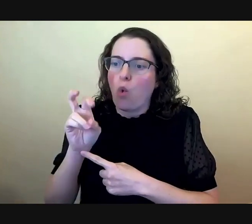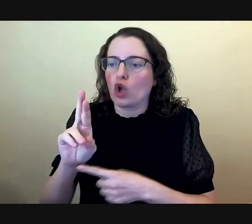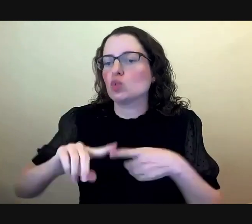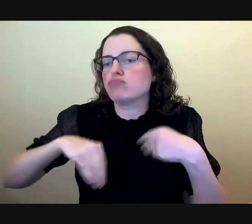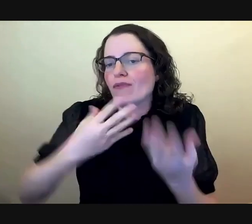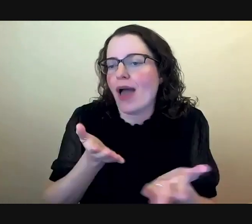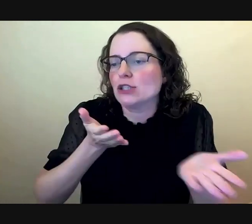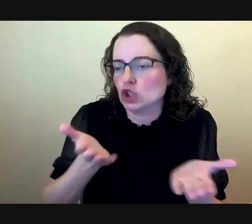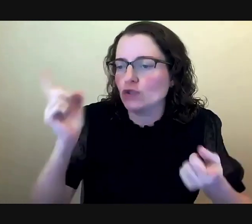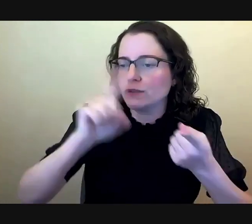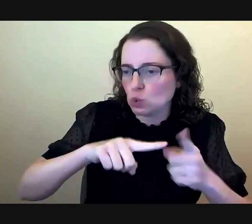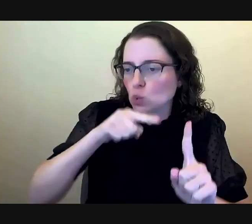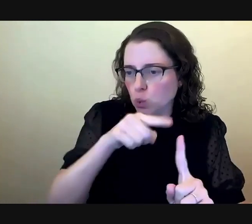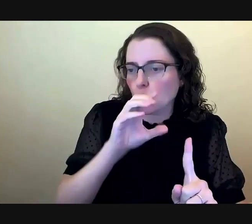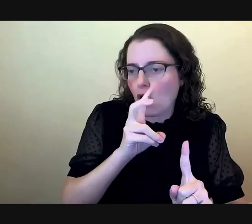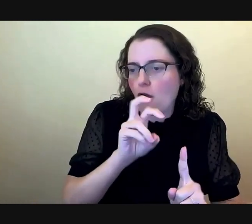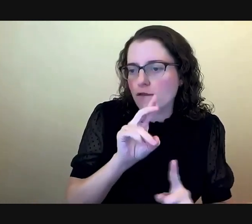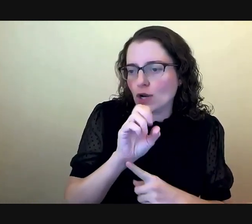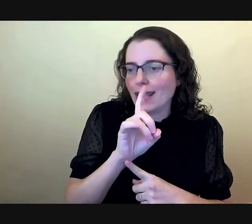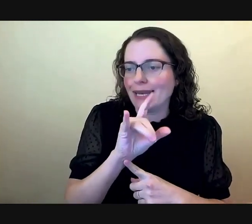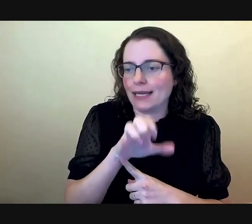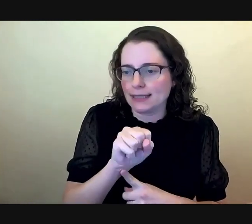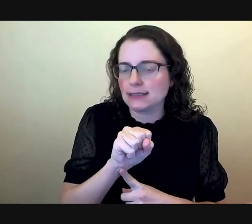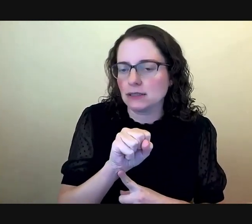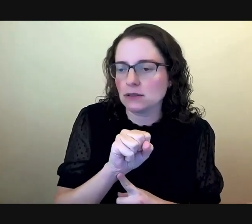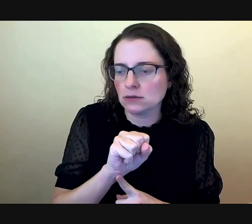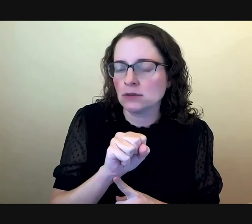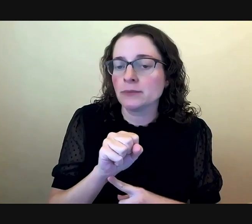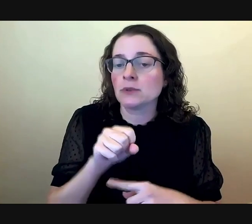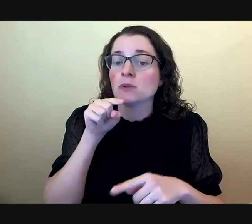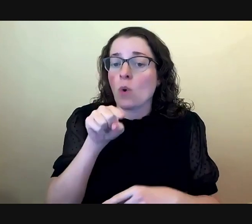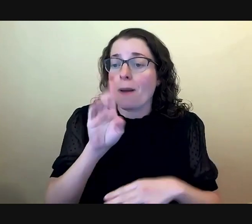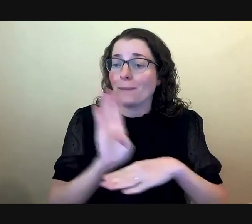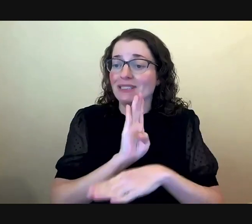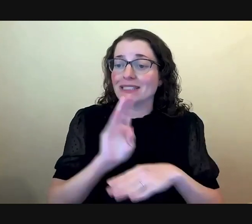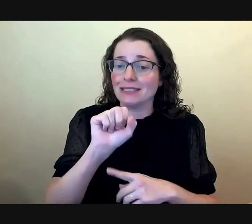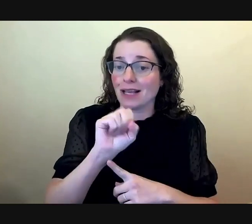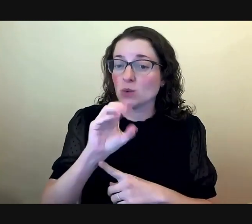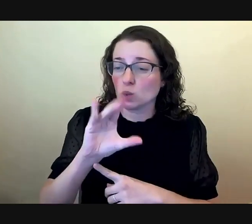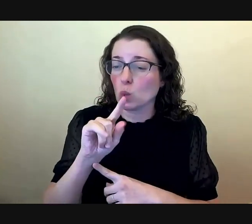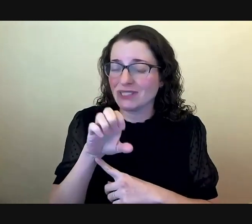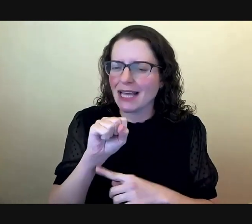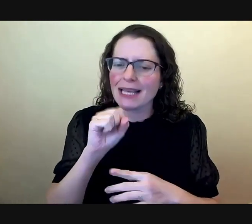to do their job and in order to provide their services for the covered entity.